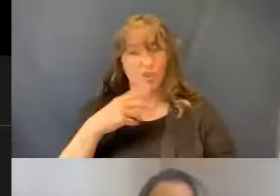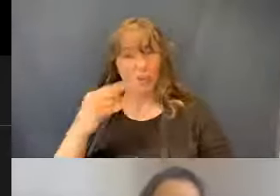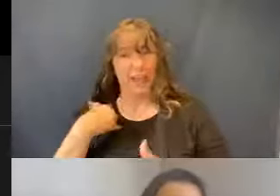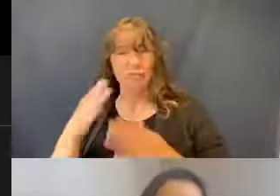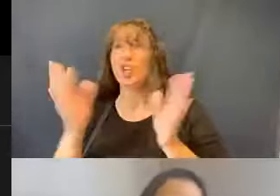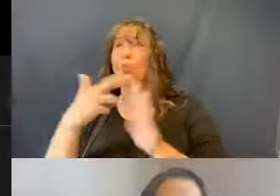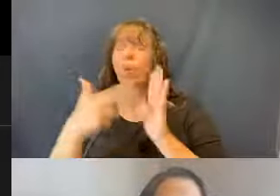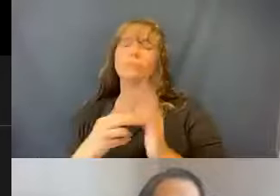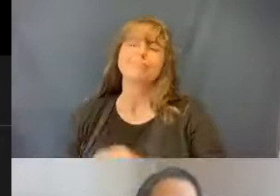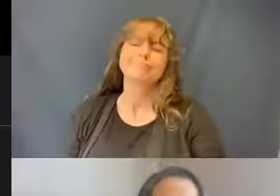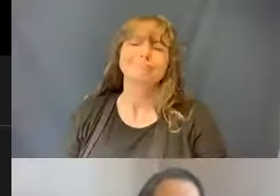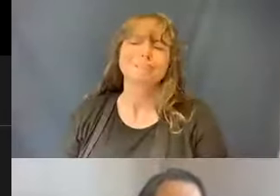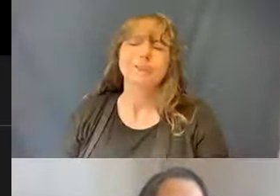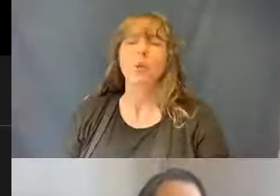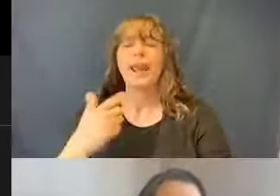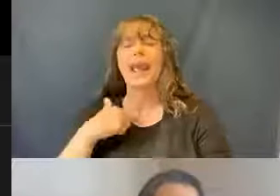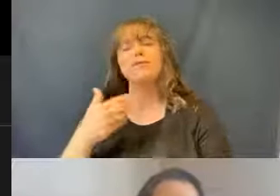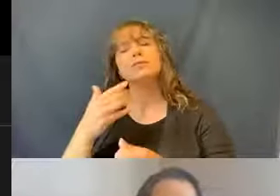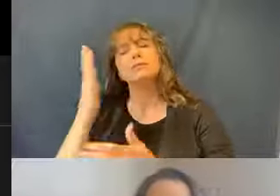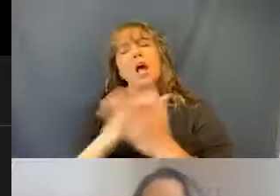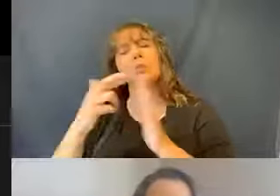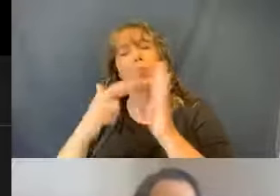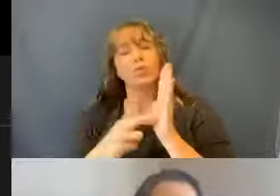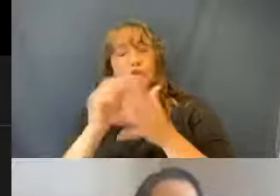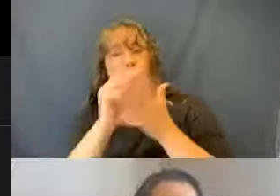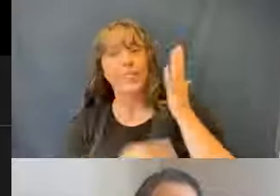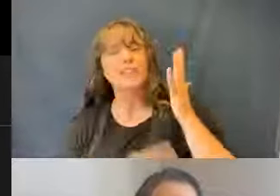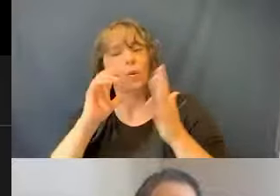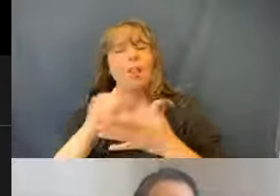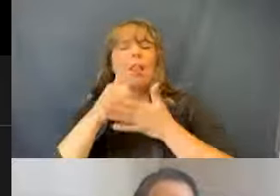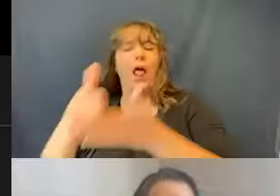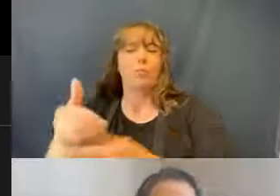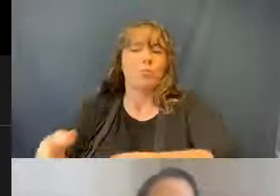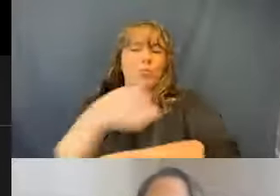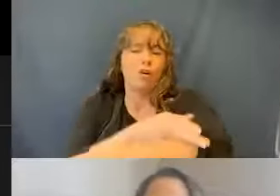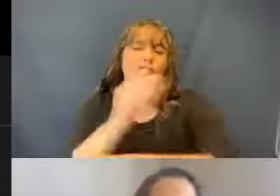much assume that you doing will help with anybody you're interacting with. Get their